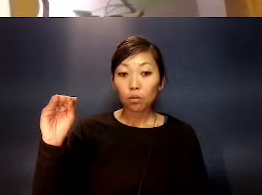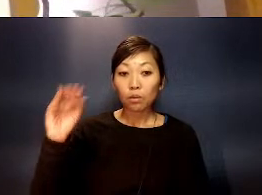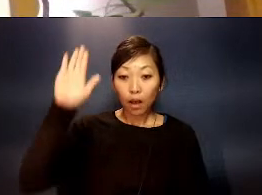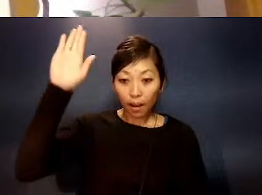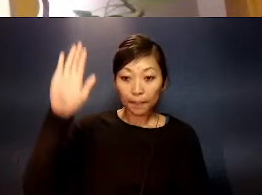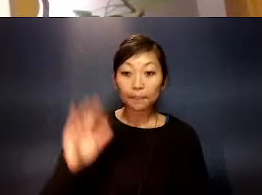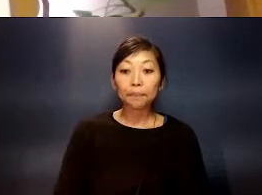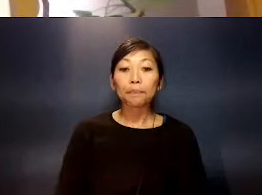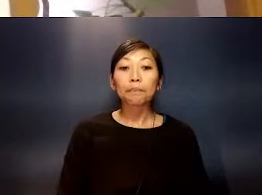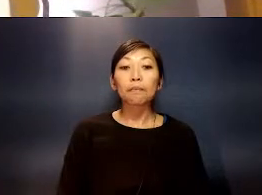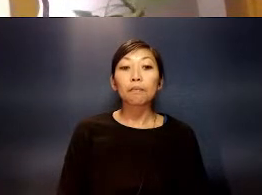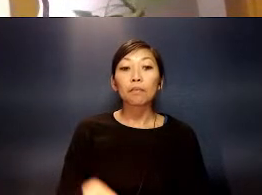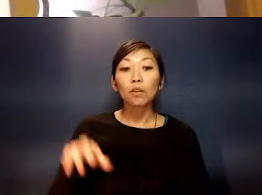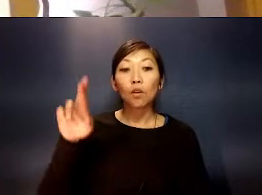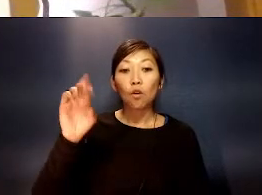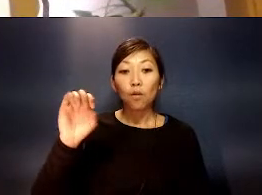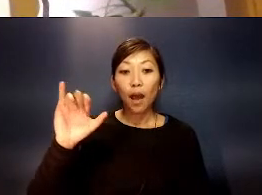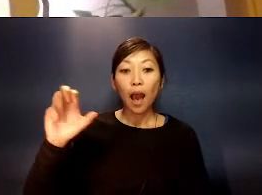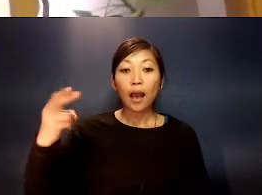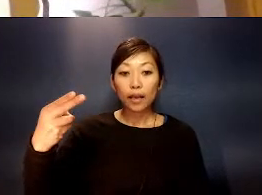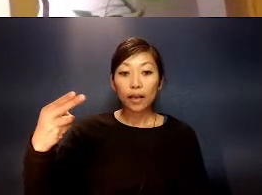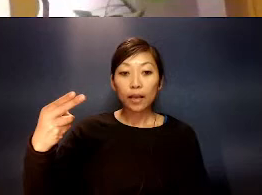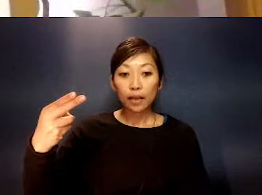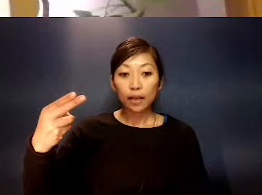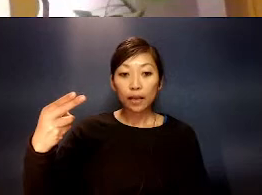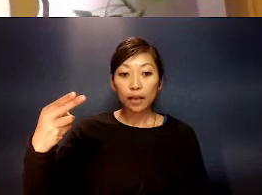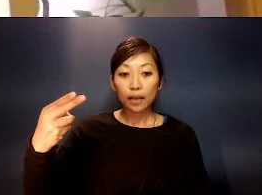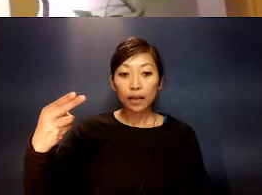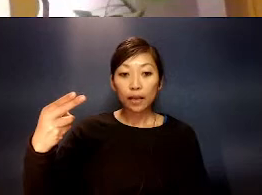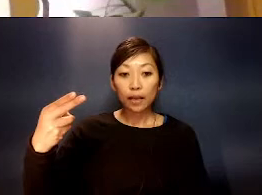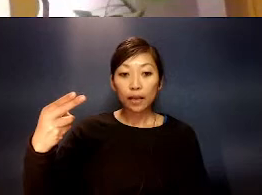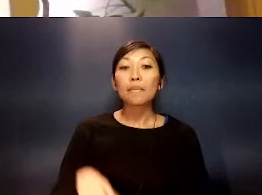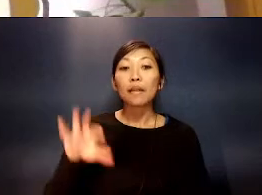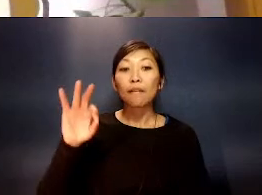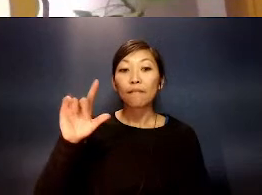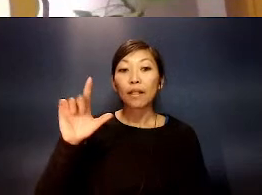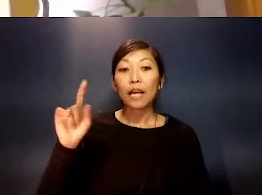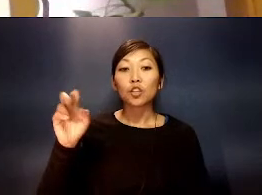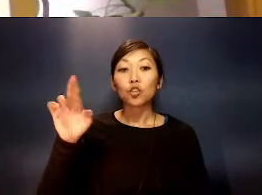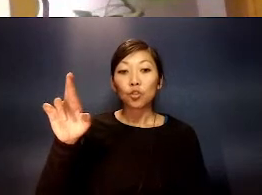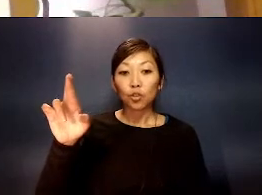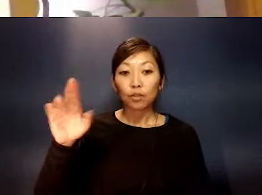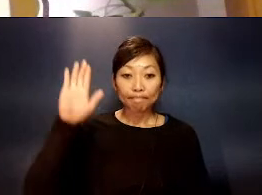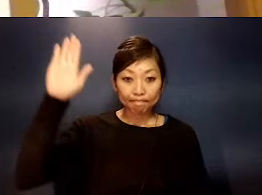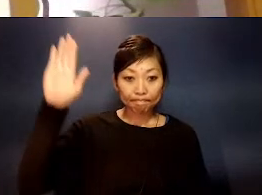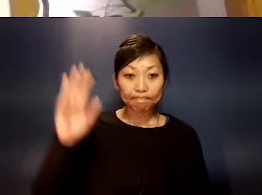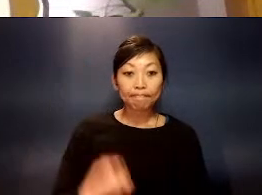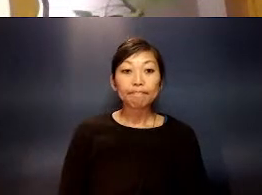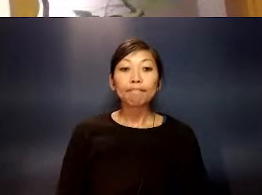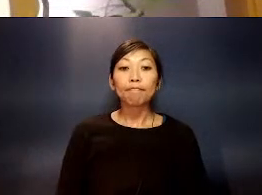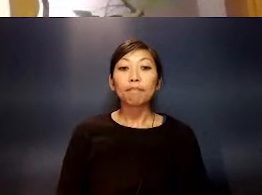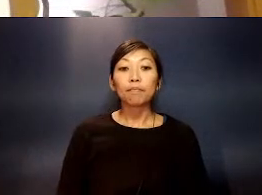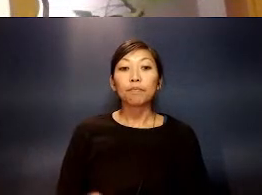≫ COUNCIL MEMBER OSMAN: AYE. ≫ Clerk: COUNCIL MEMBER CUNNINGHAM. ≫ COUNCIL MEMBER CUNNINGHAM: AYE. ≫ Clerk: COME UP ELLISON. ≫ COUNCIL MEMBER ELLISON: AYE. ≫ Clerk: COME UP GOODMAN.